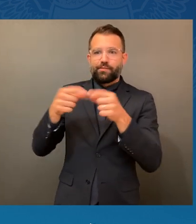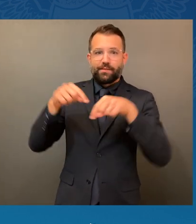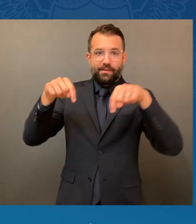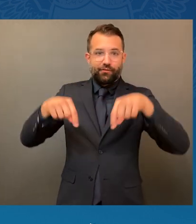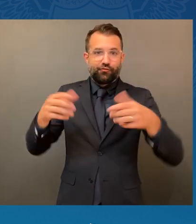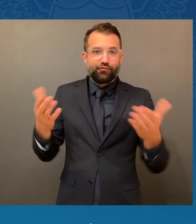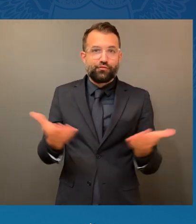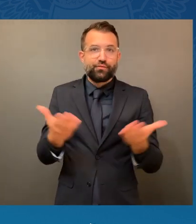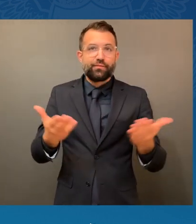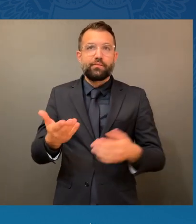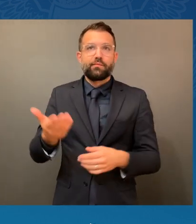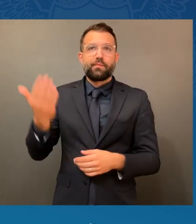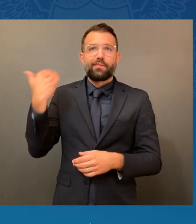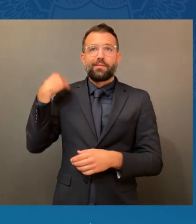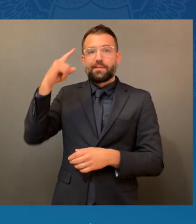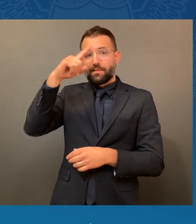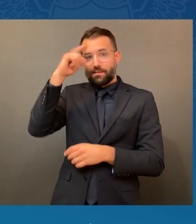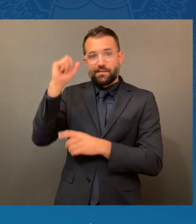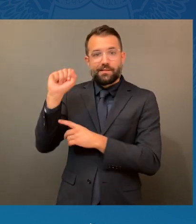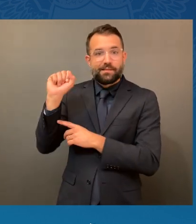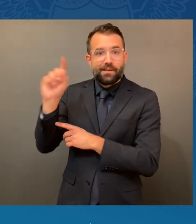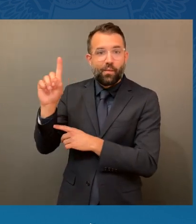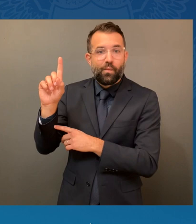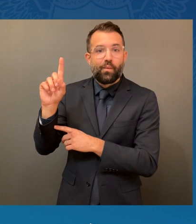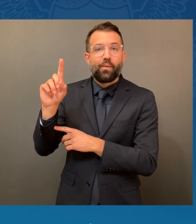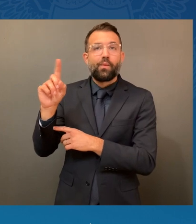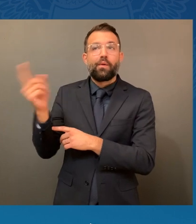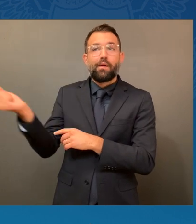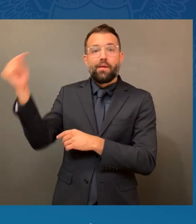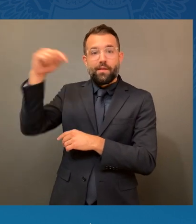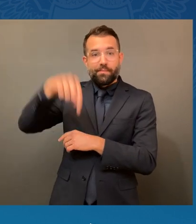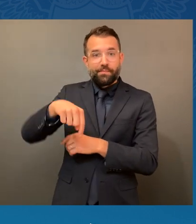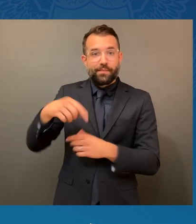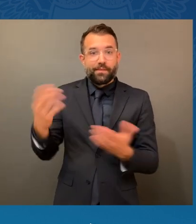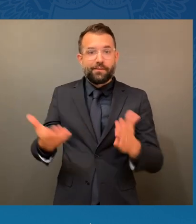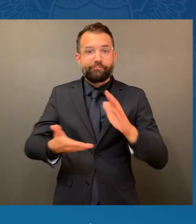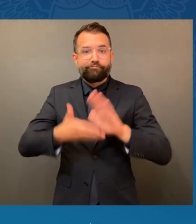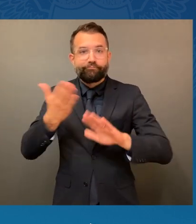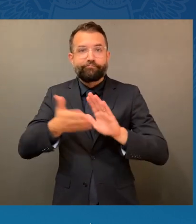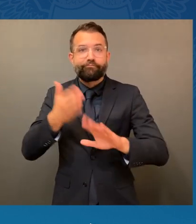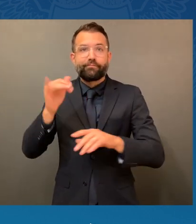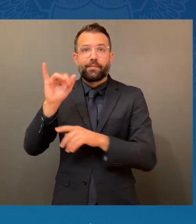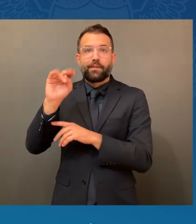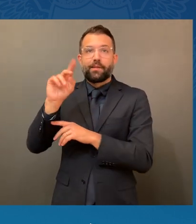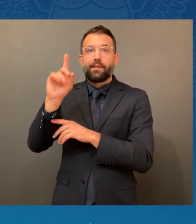This crew has operated throughout the Indo-Pacific, with both the Carl Benson and Ronald Reagan strike groups